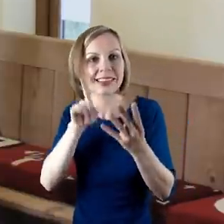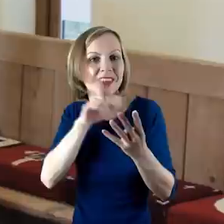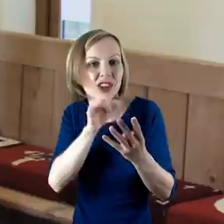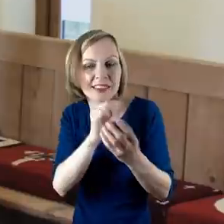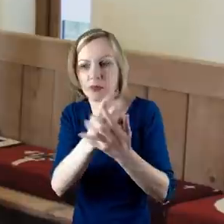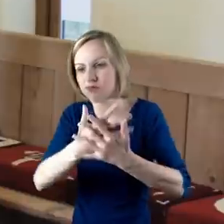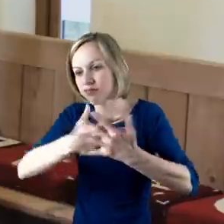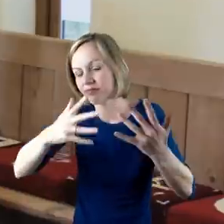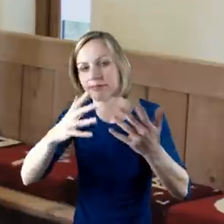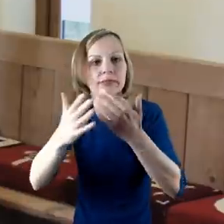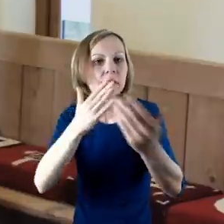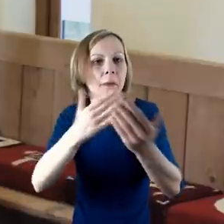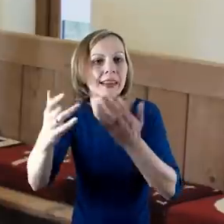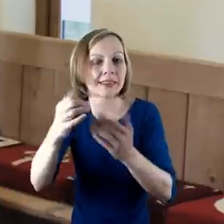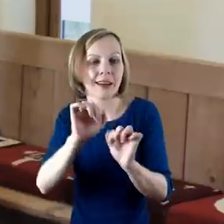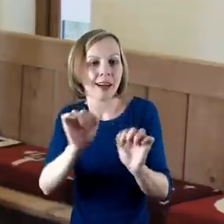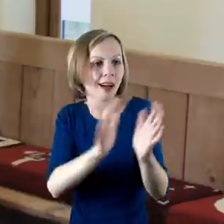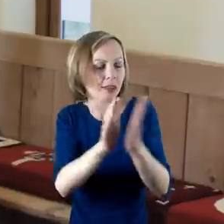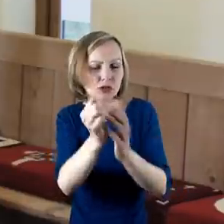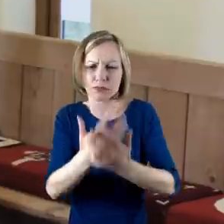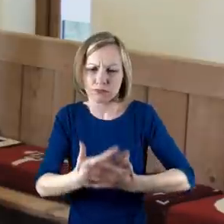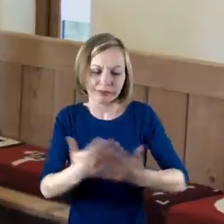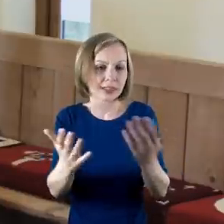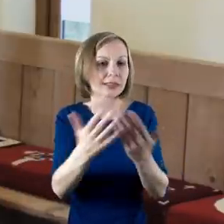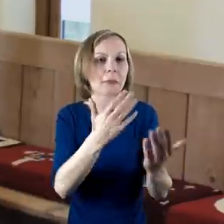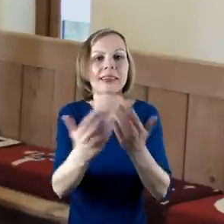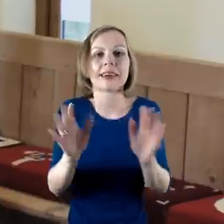We are all connected, all made of God,